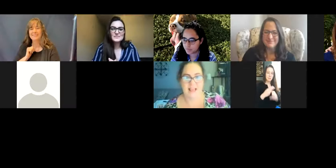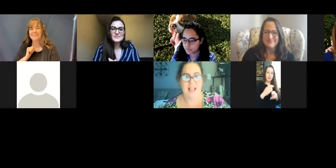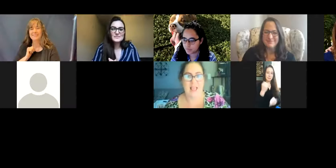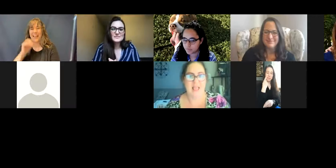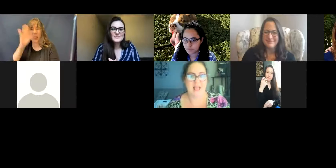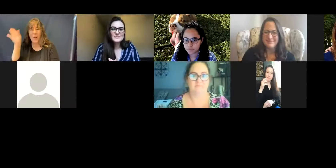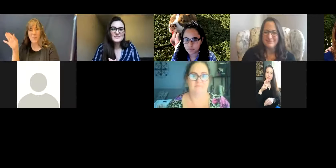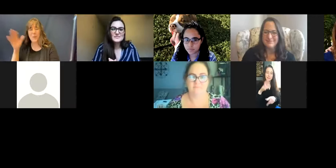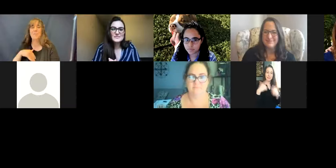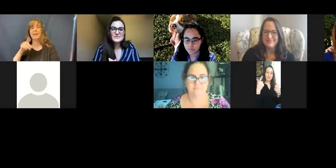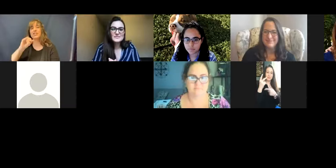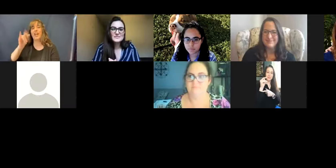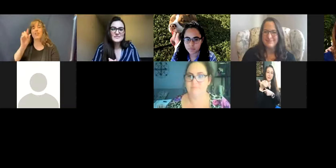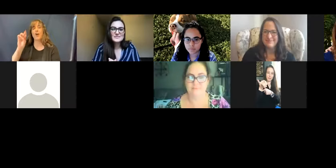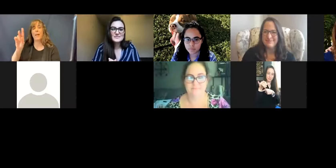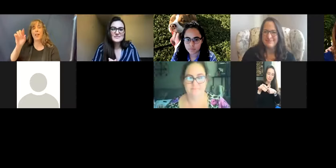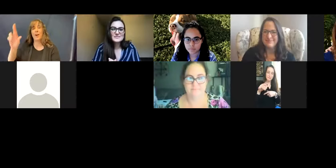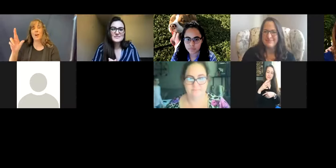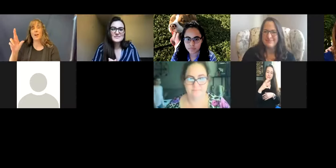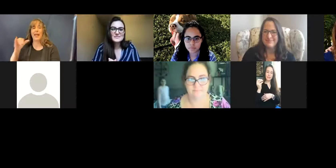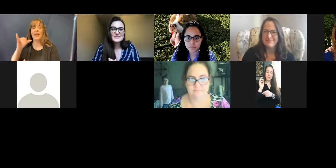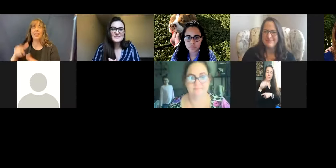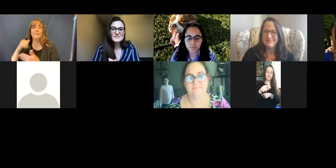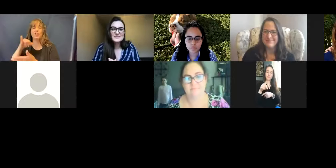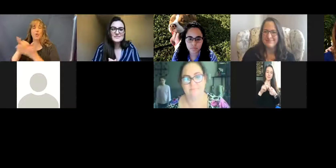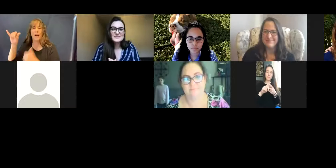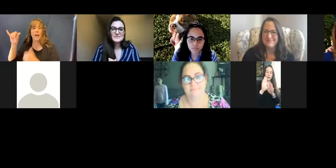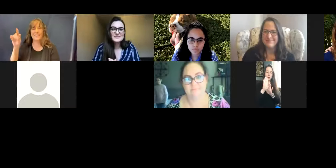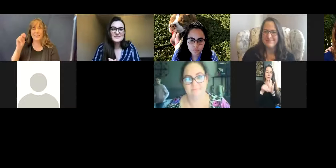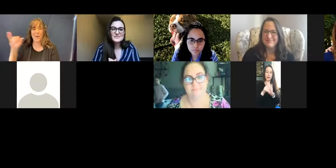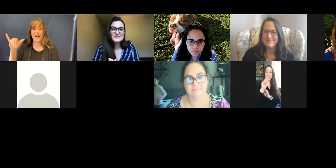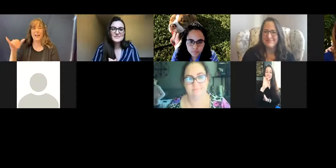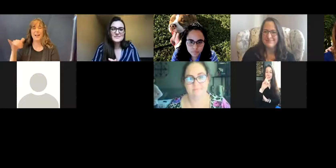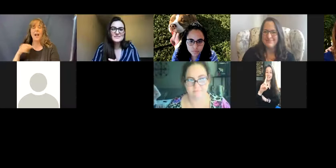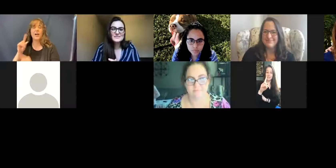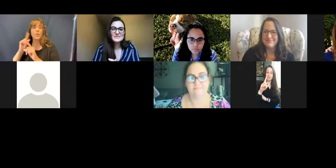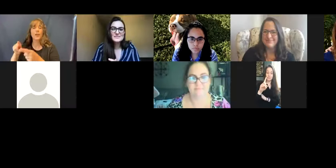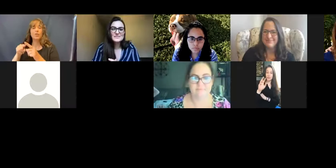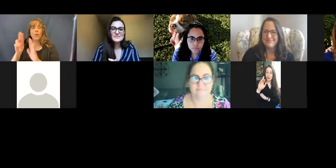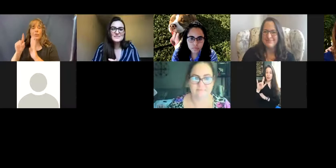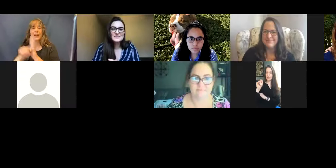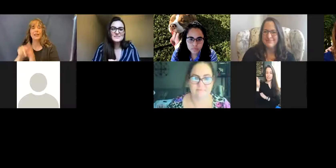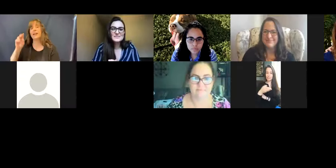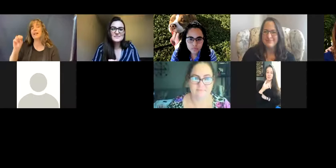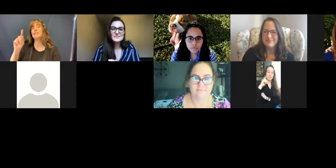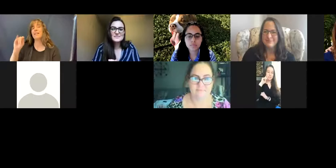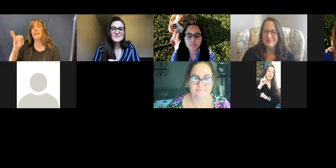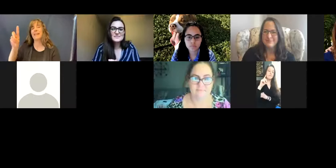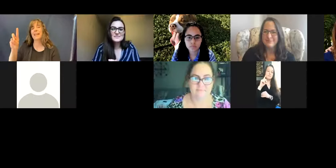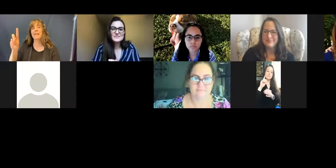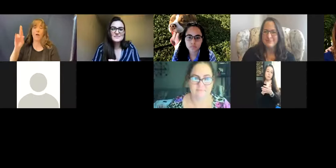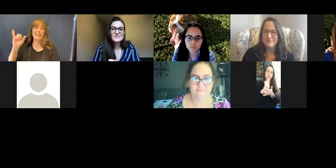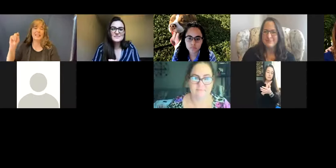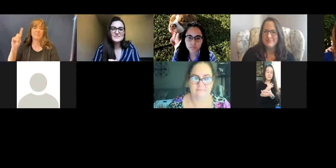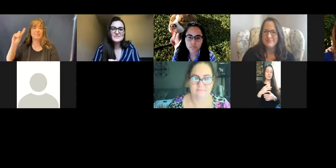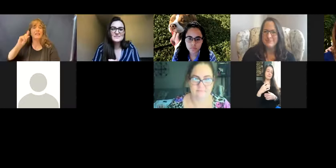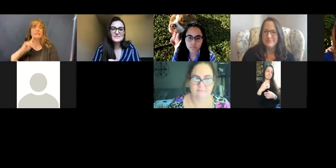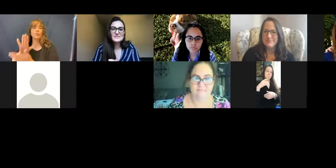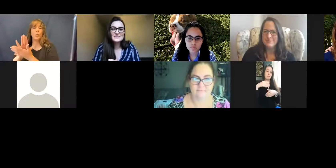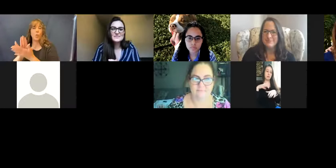Miller. I live in New York. And I went to undergrad at NTID, RIT, which is a Deaf school.